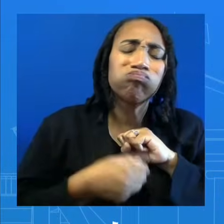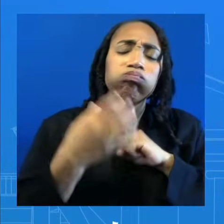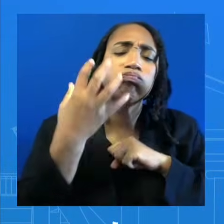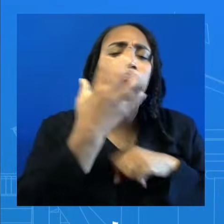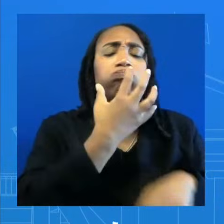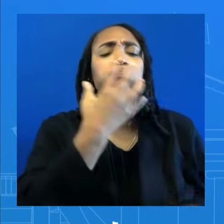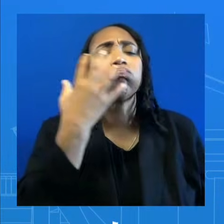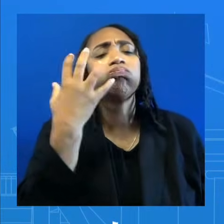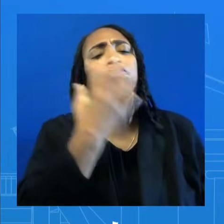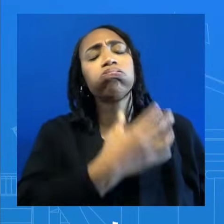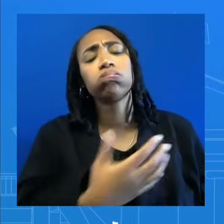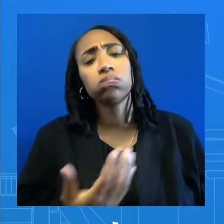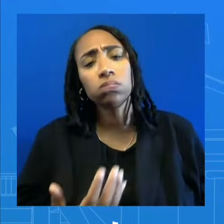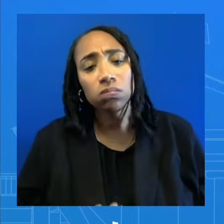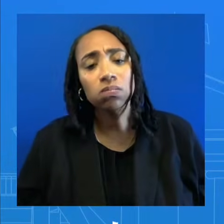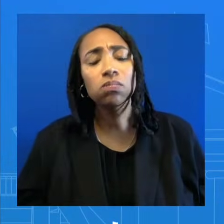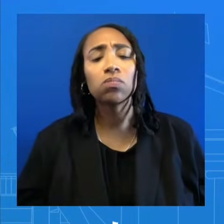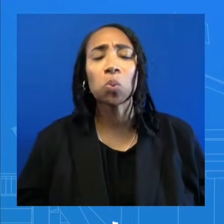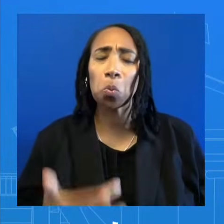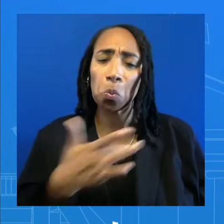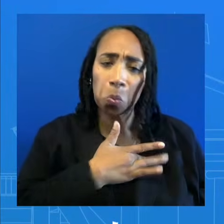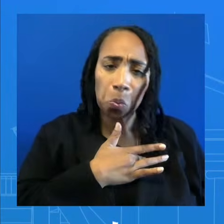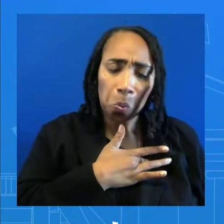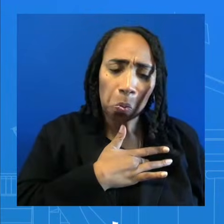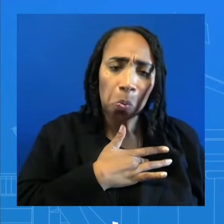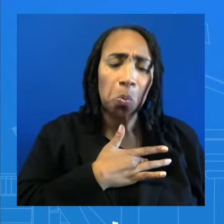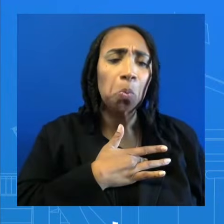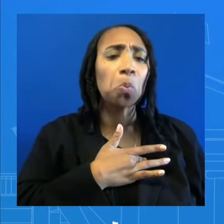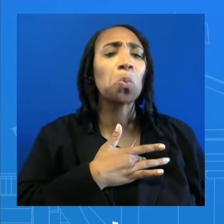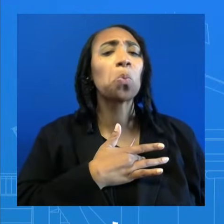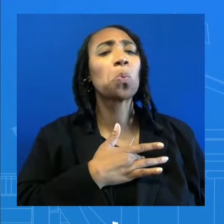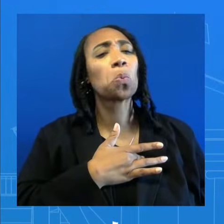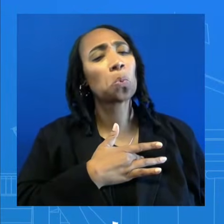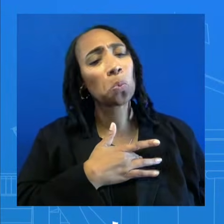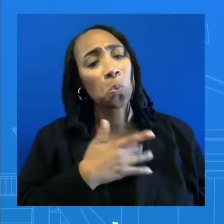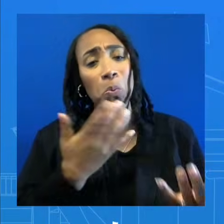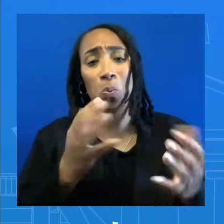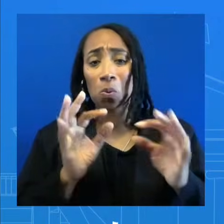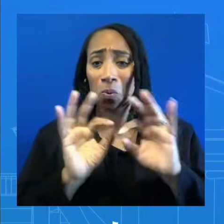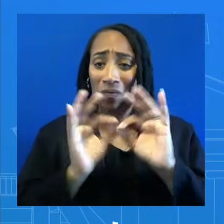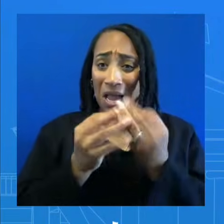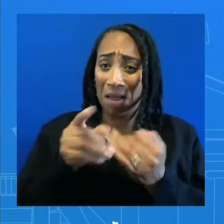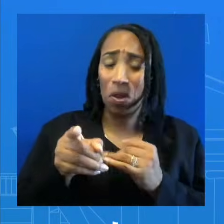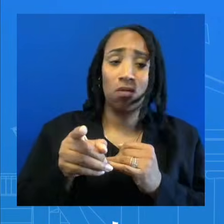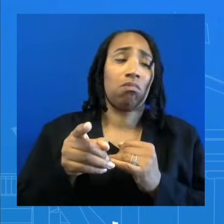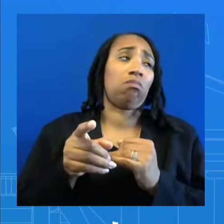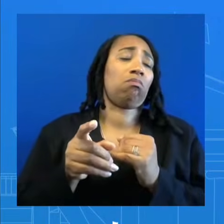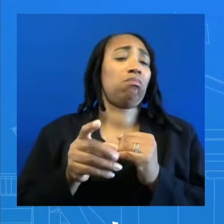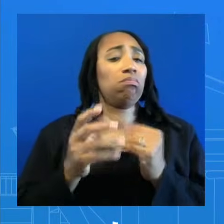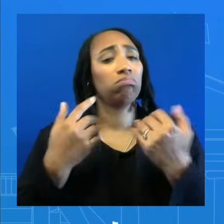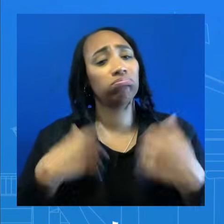and certainly their loved ones who are still dealing with -- every year, dealing --